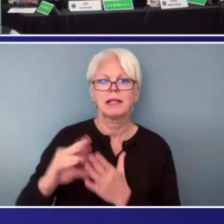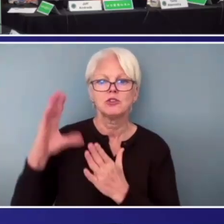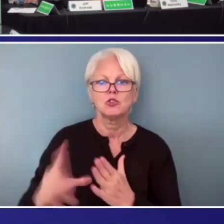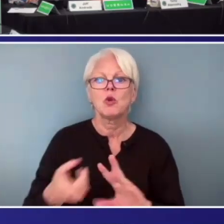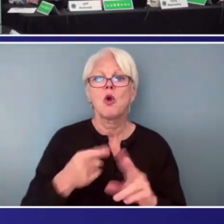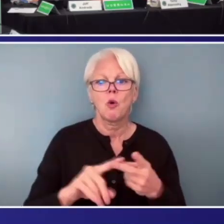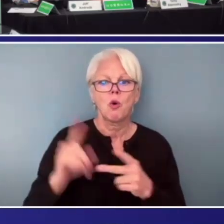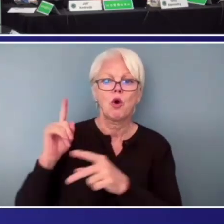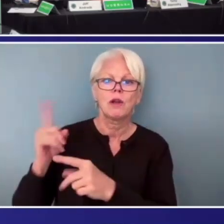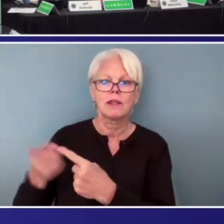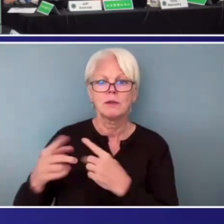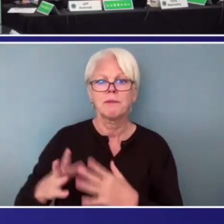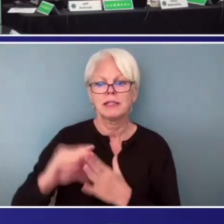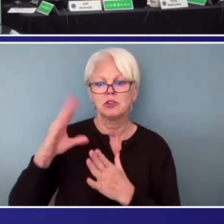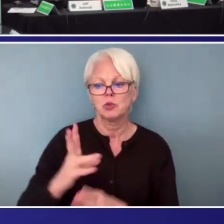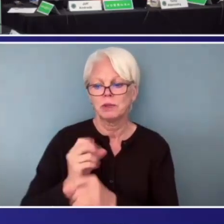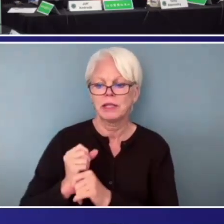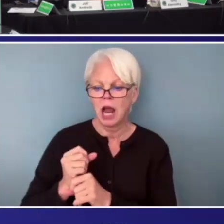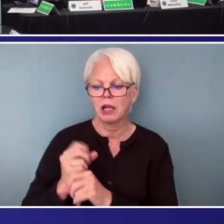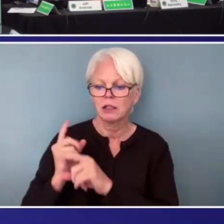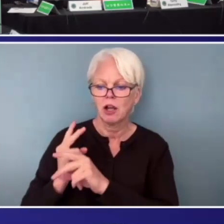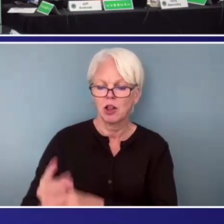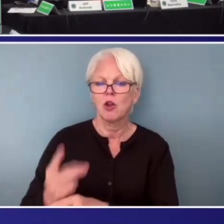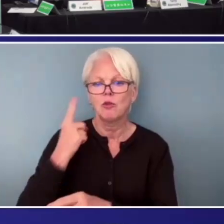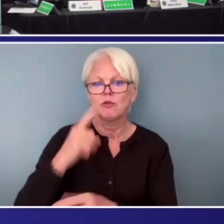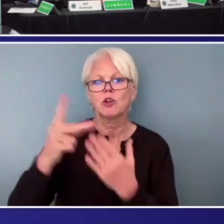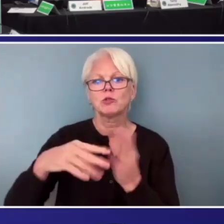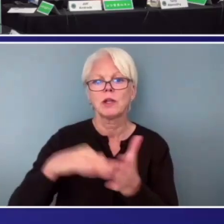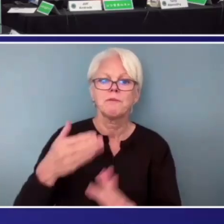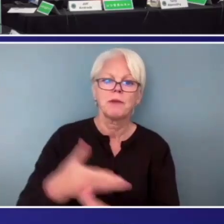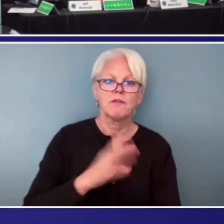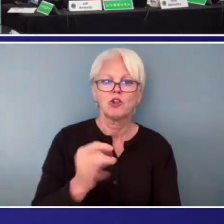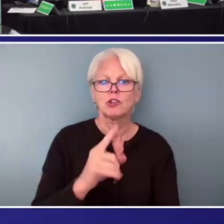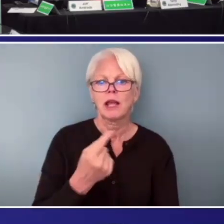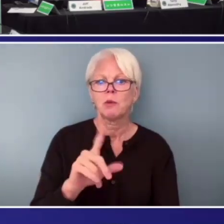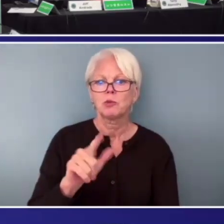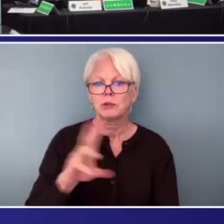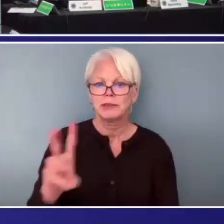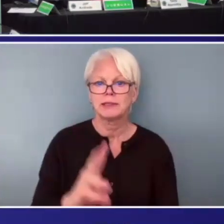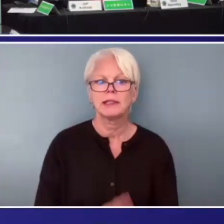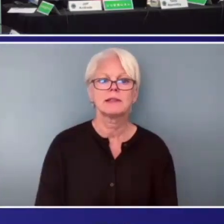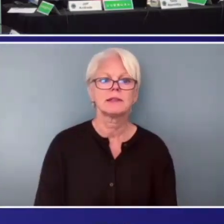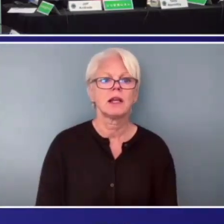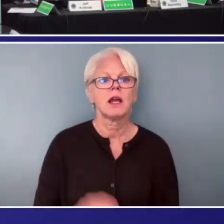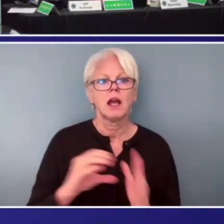received a Direct Loan for such program of study prior to July 1, 2026. Paragraph (4), if the student